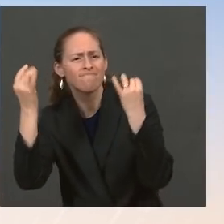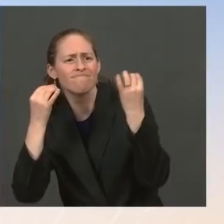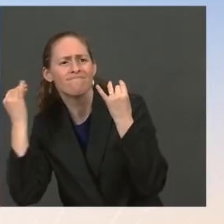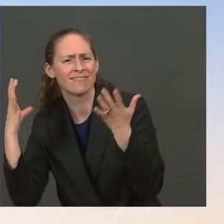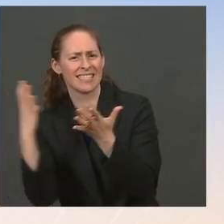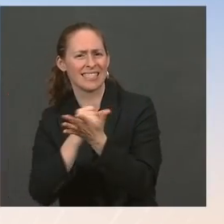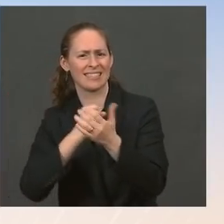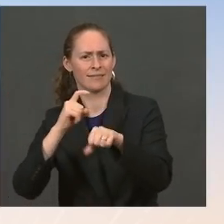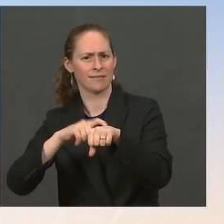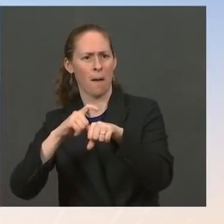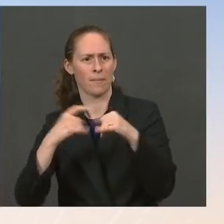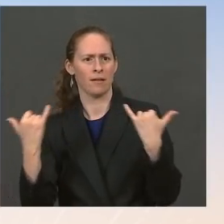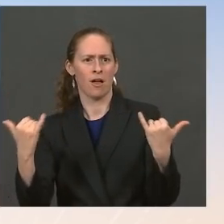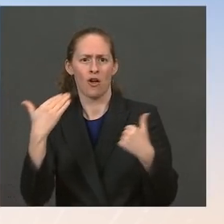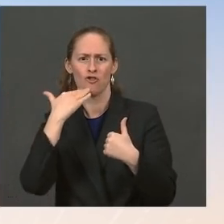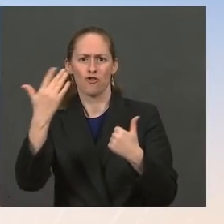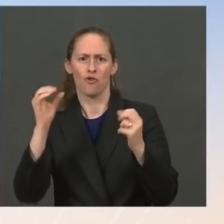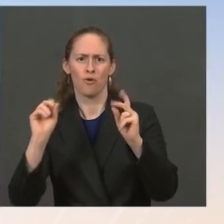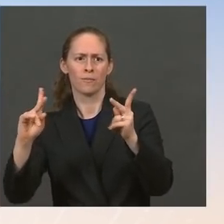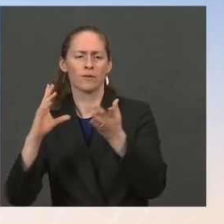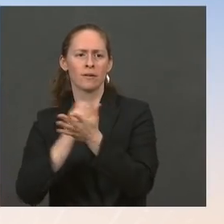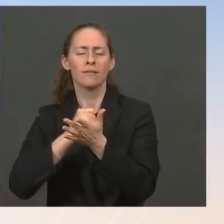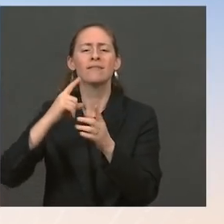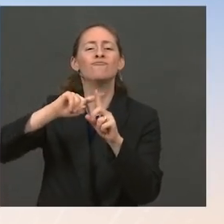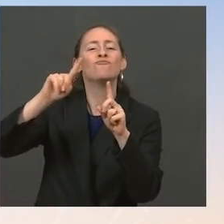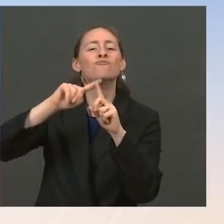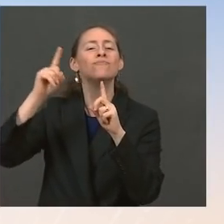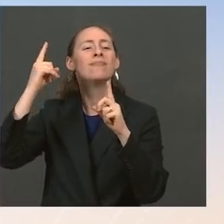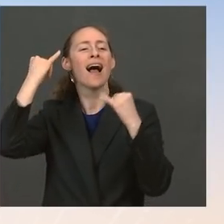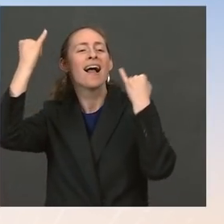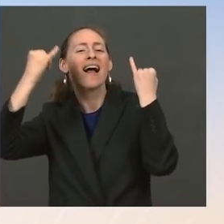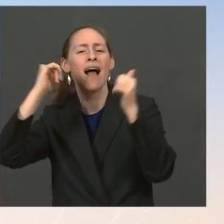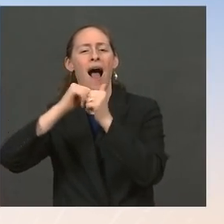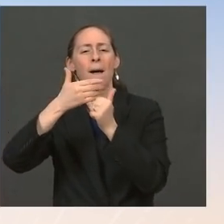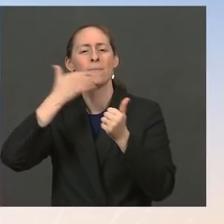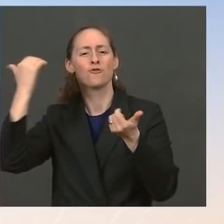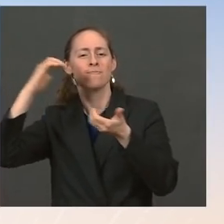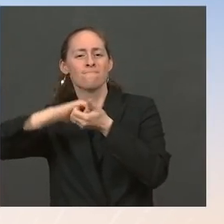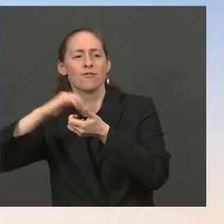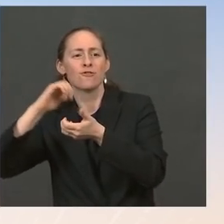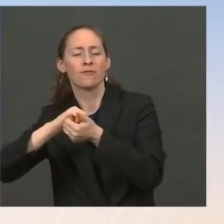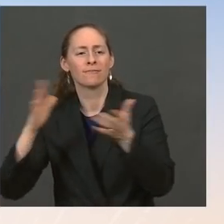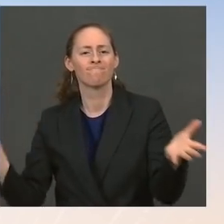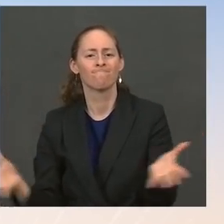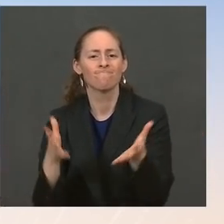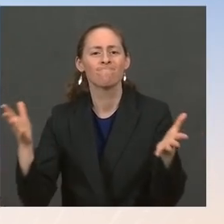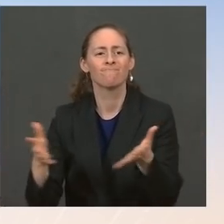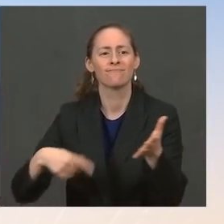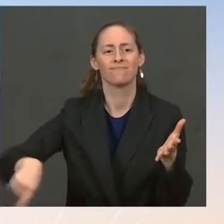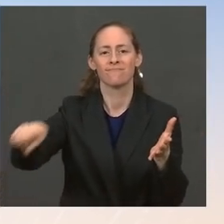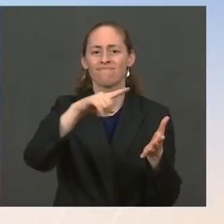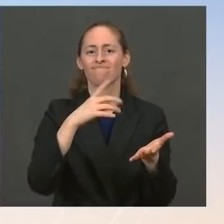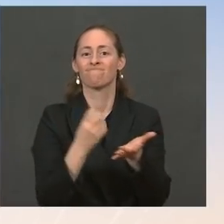and a White House visit from Ciara earlier this week. Third, we've shipped over 250 million vaccines to the world --